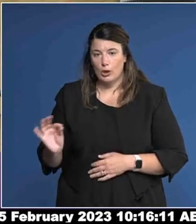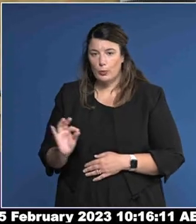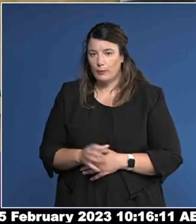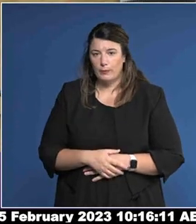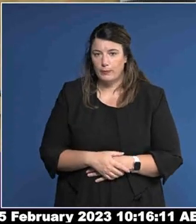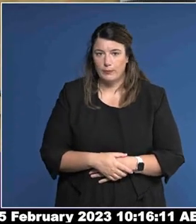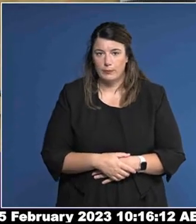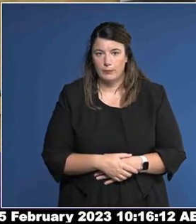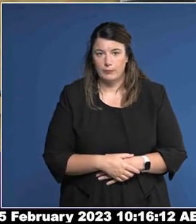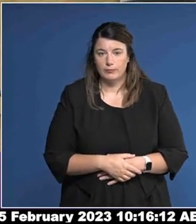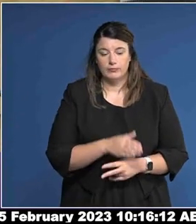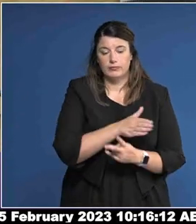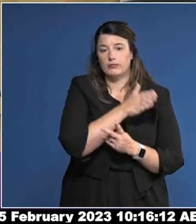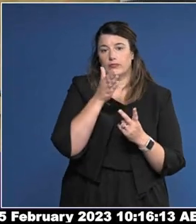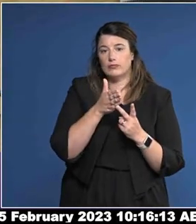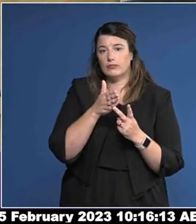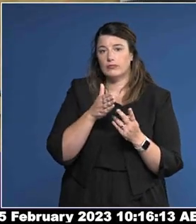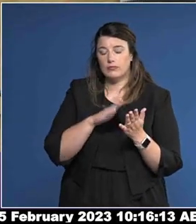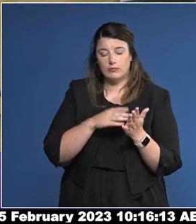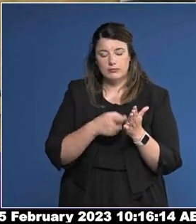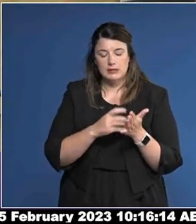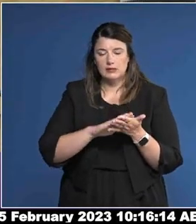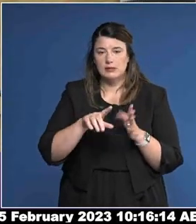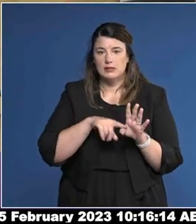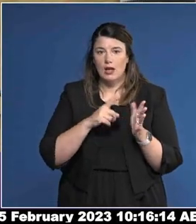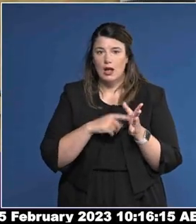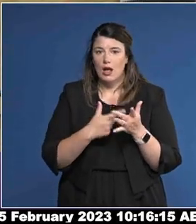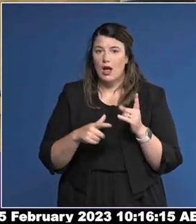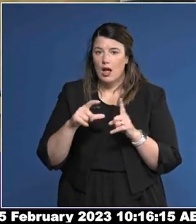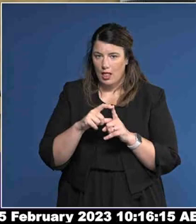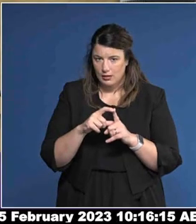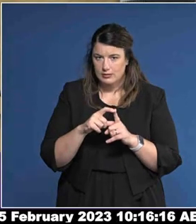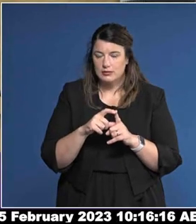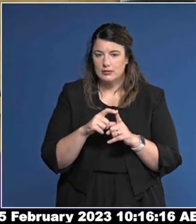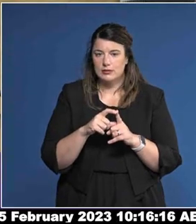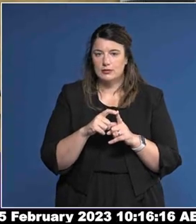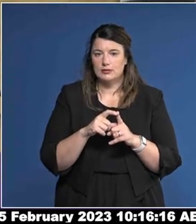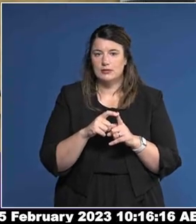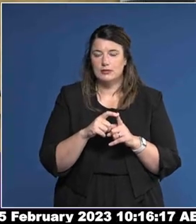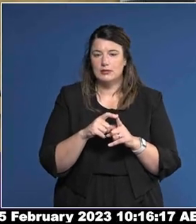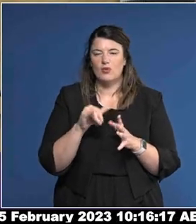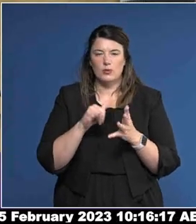Mr Hyland, can I turn to you. We covered some of this yesterday, but I want to move from focusing on the response to